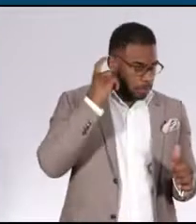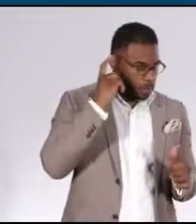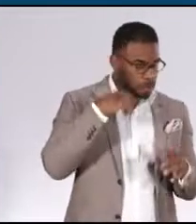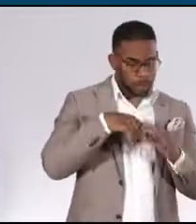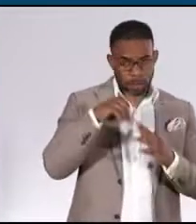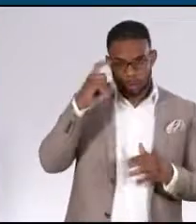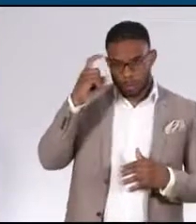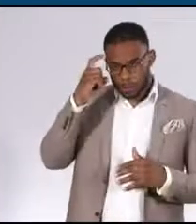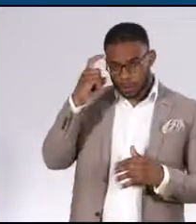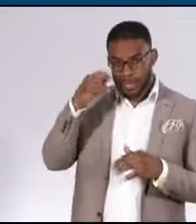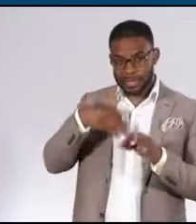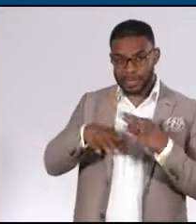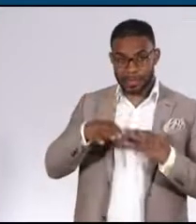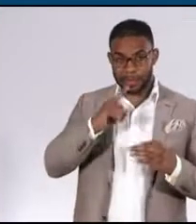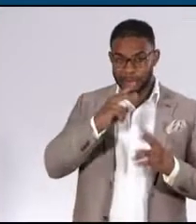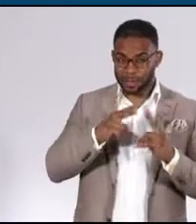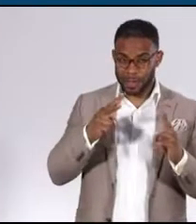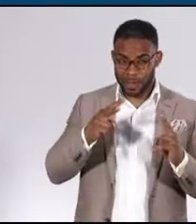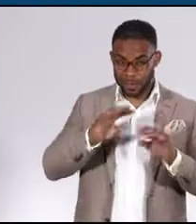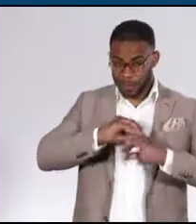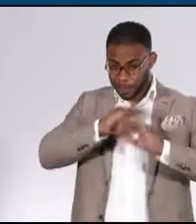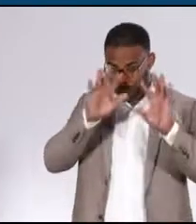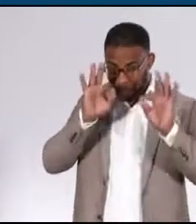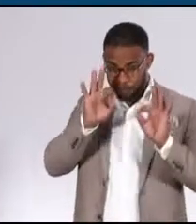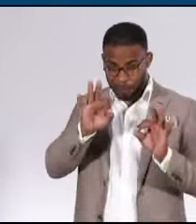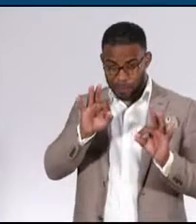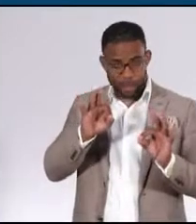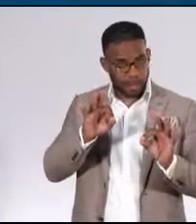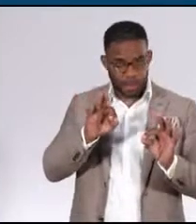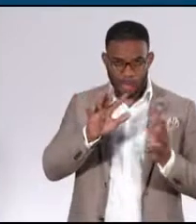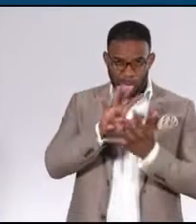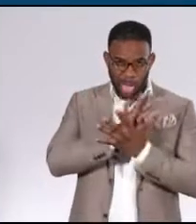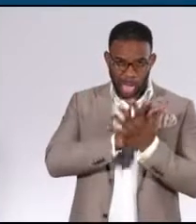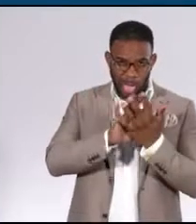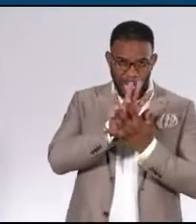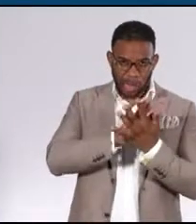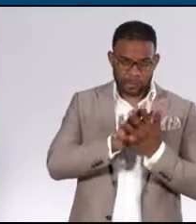instead of being a very, very crisp and clear signal, so much or garbled signal. Now,